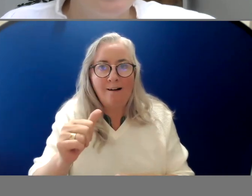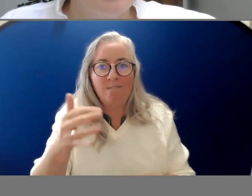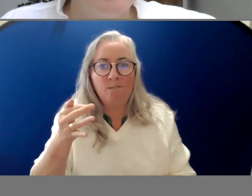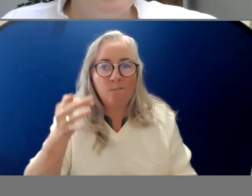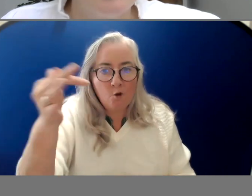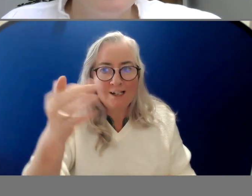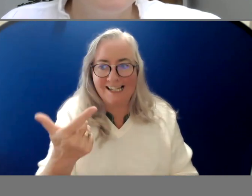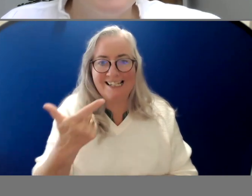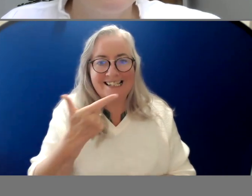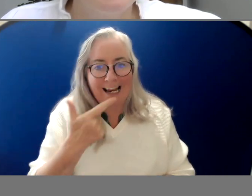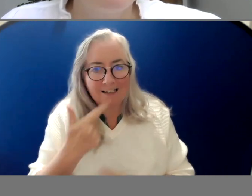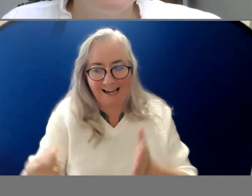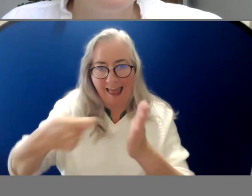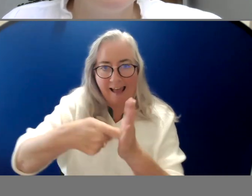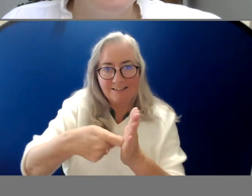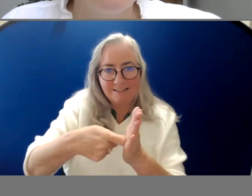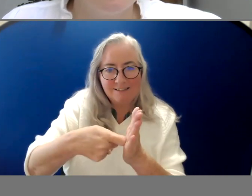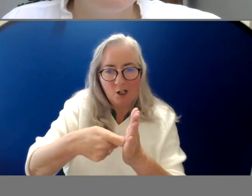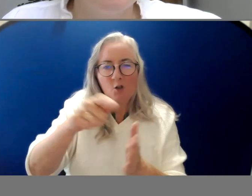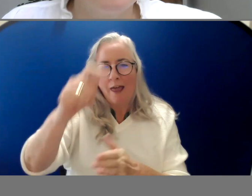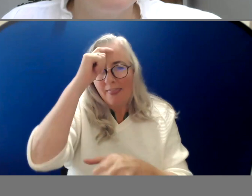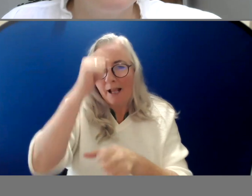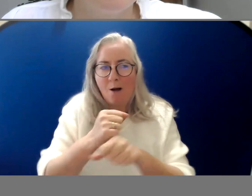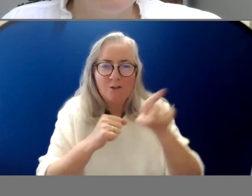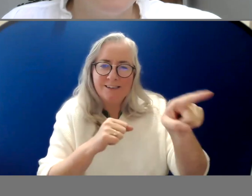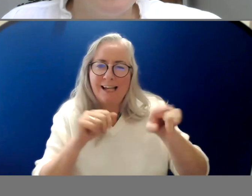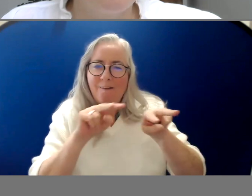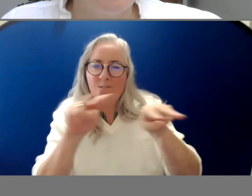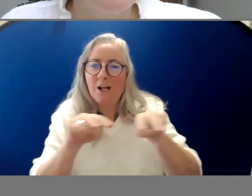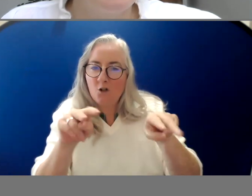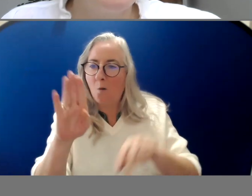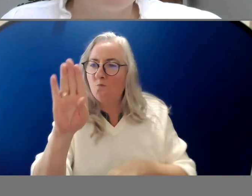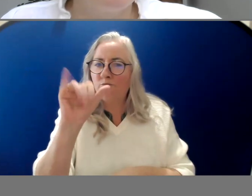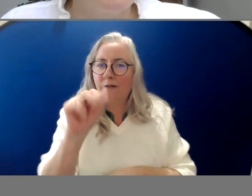handrail so again if we think back to the video of the figure Brian where it was much easier for